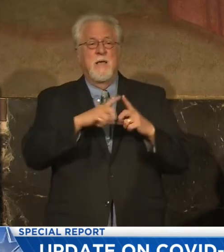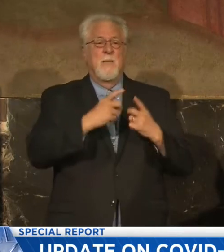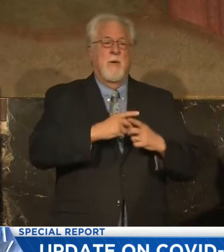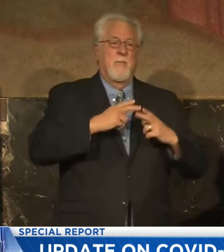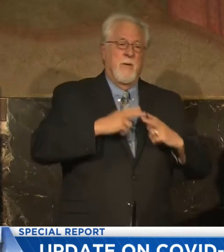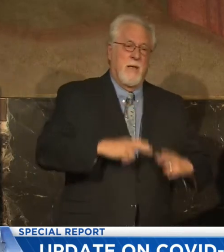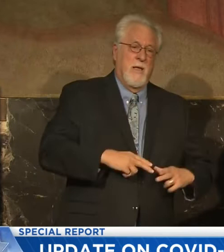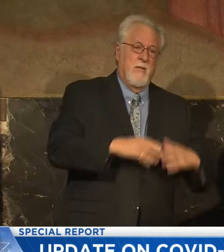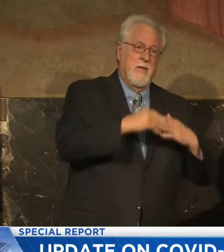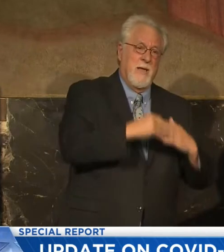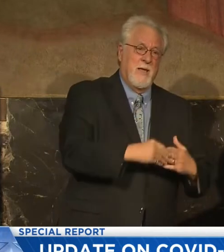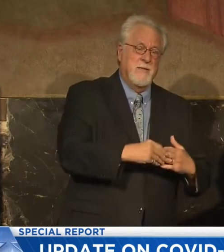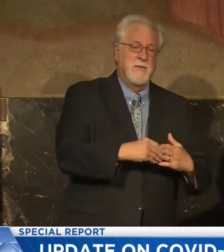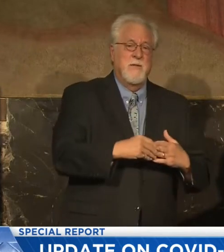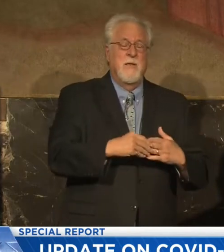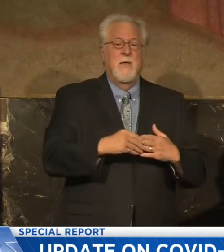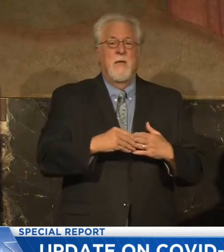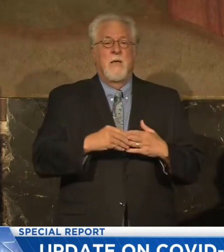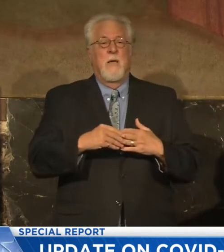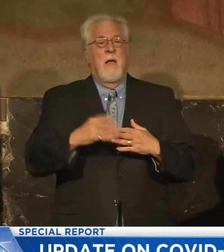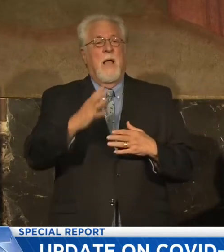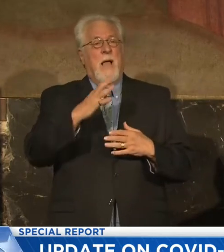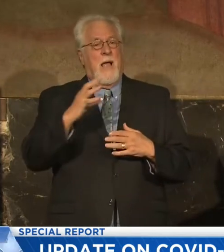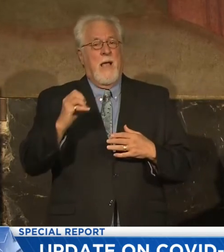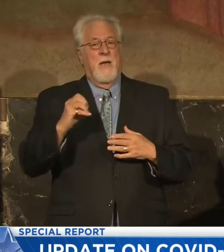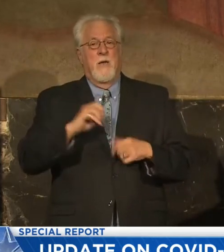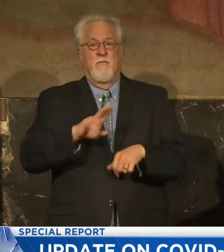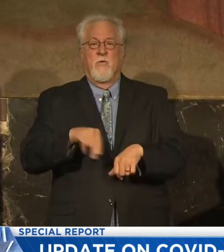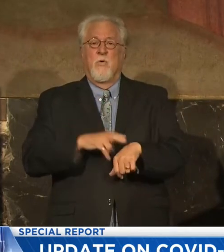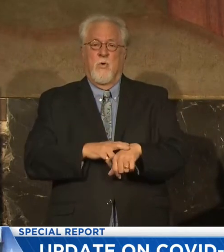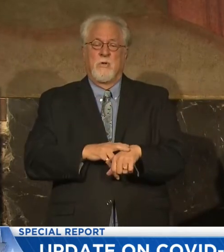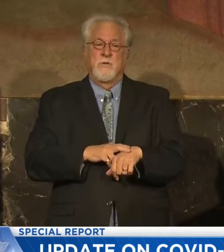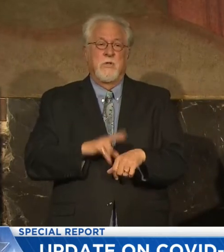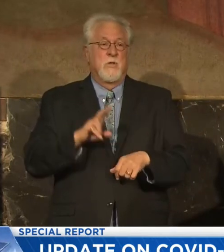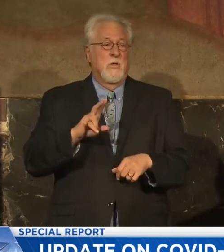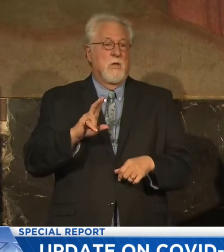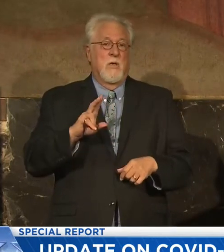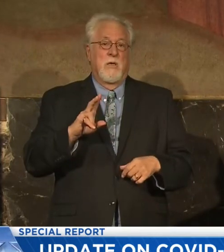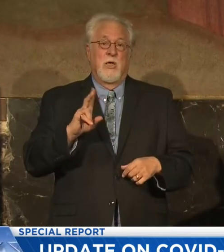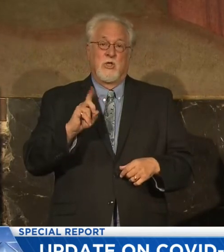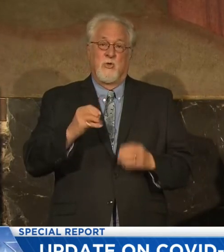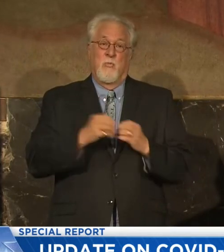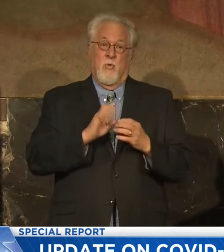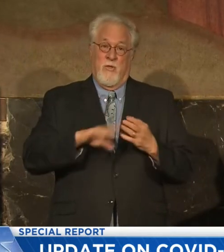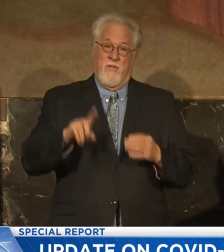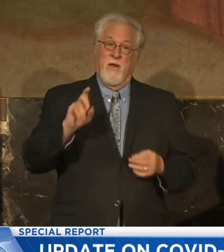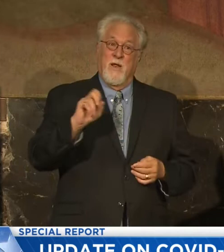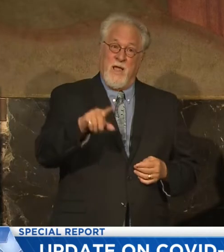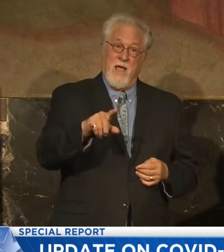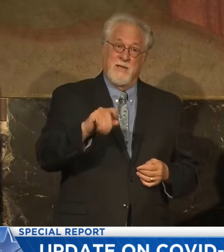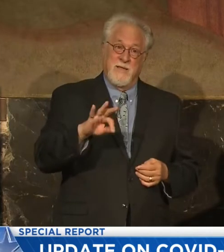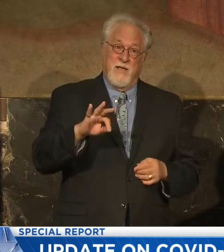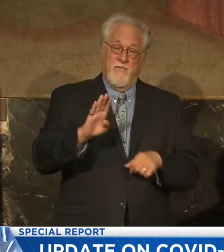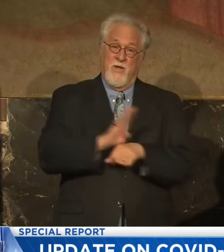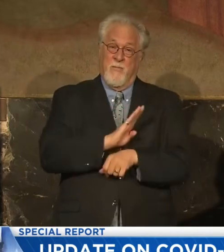A COUPLE OF MONTHS AGO. SO I REALLY AM ASKING PEOPLE TO